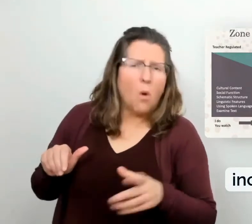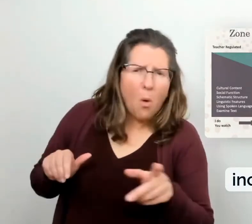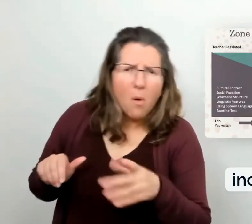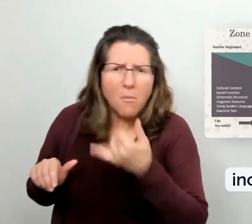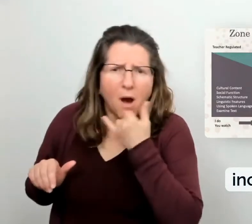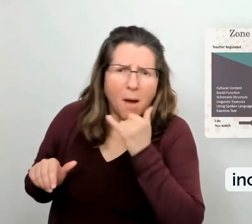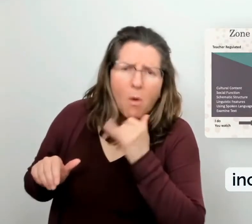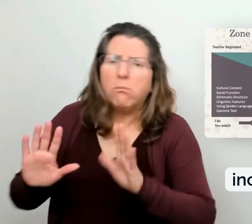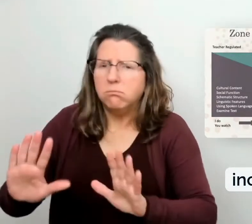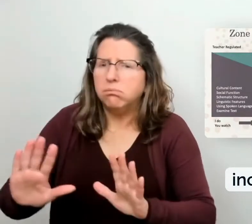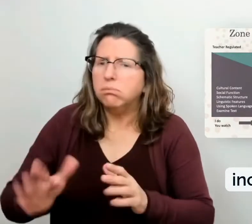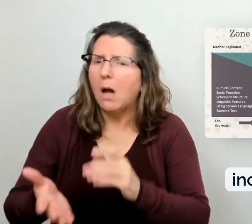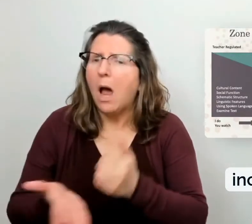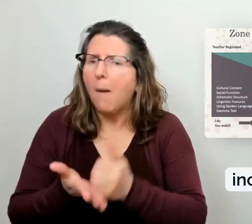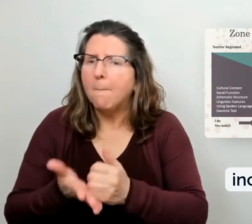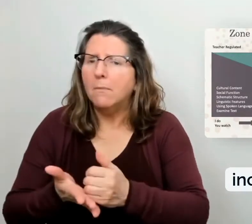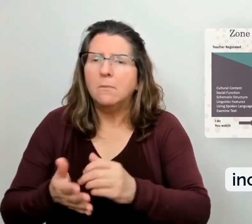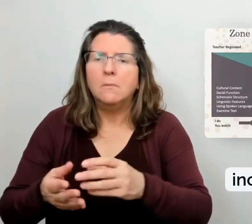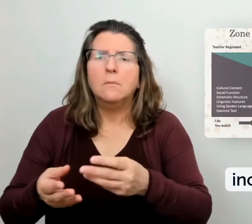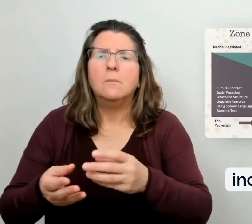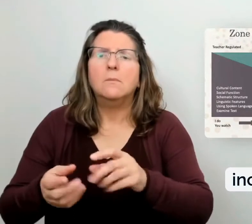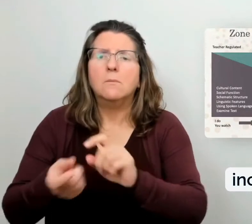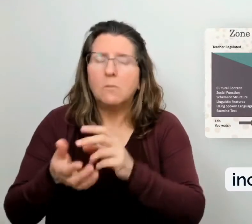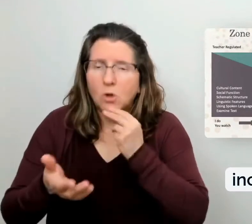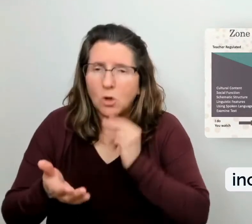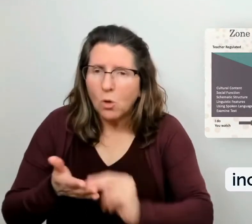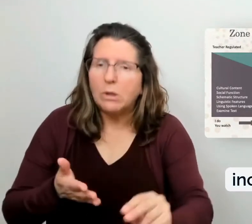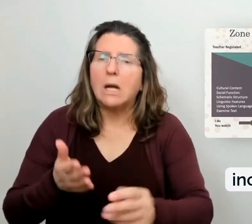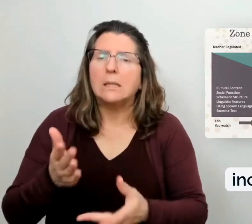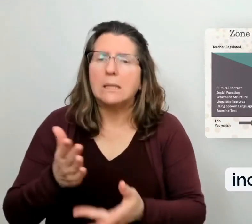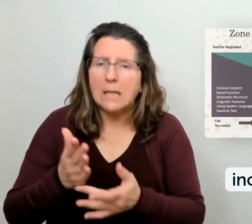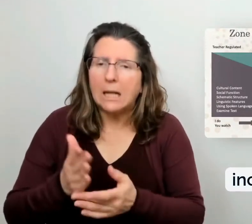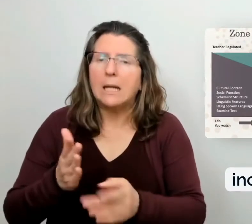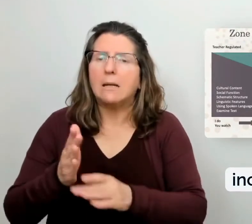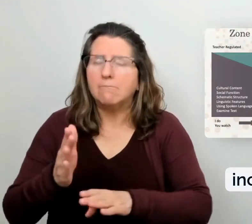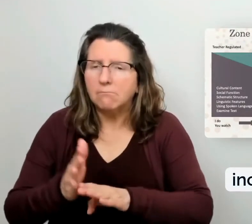If they seem to struggle, or if they ask for help, then you give them support and additional instruction